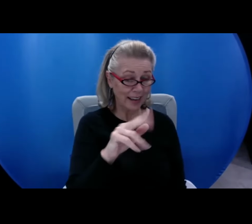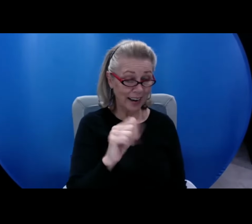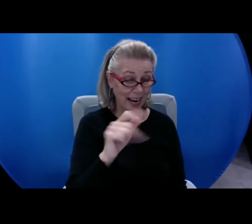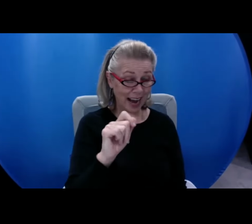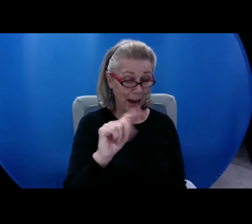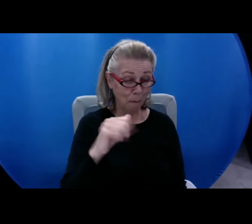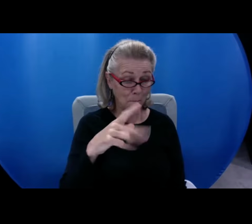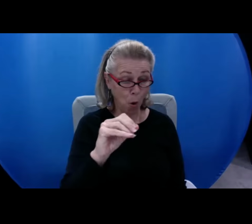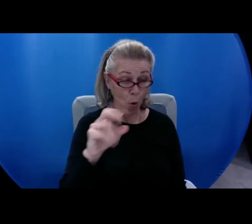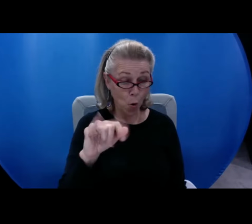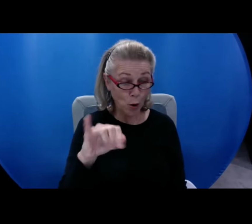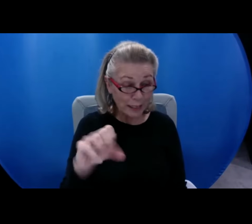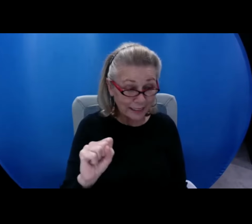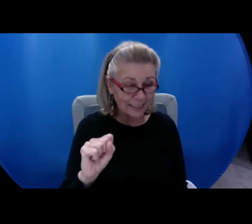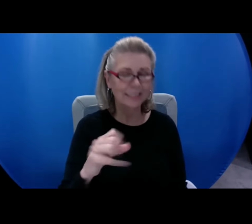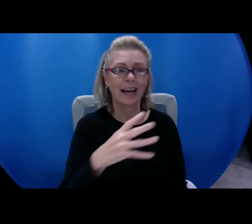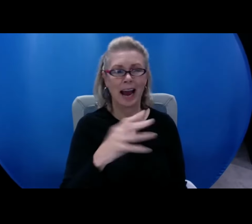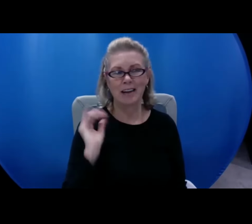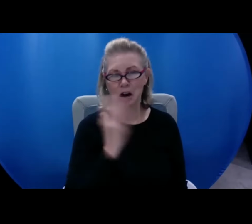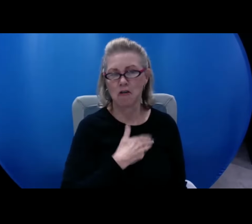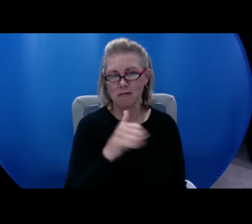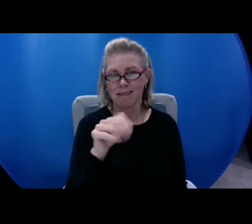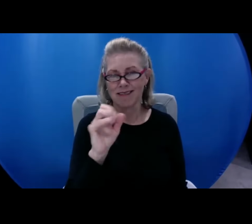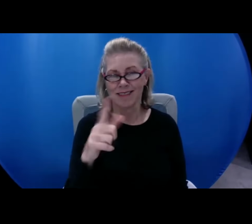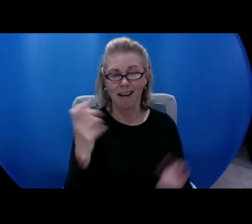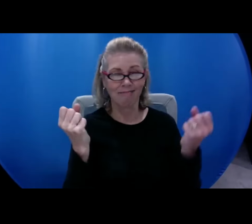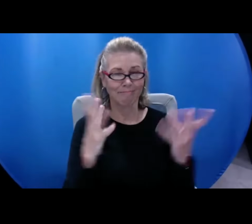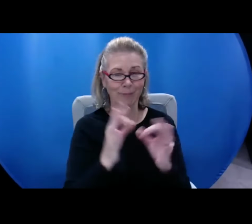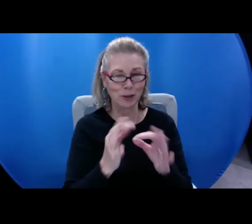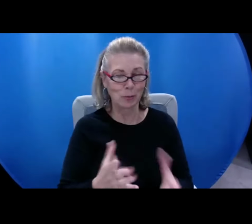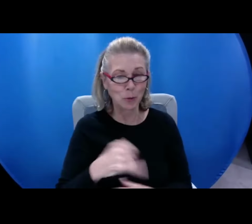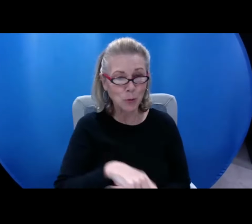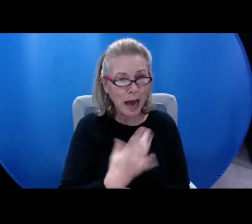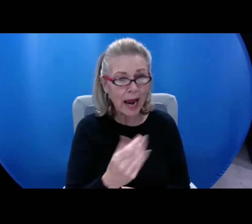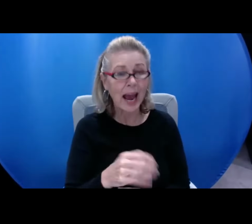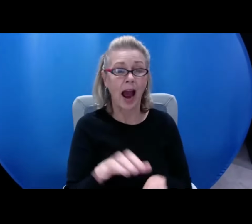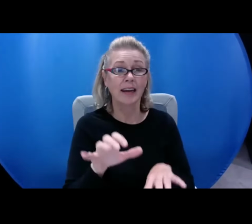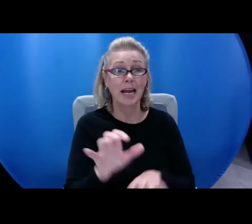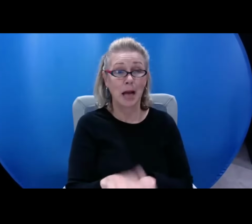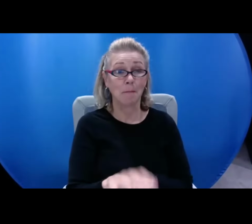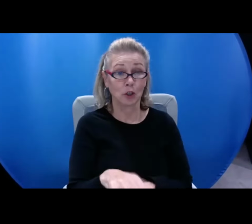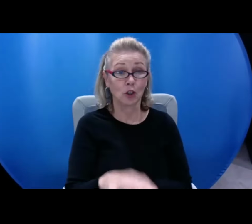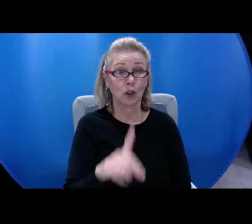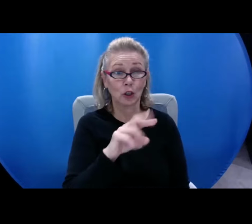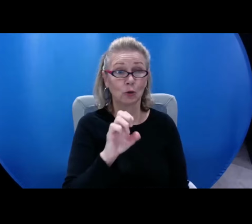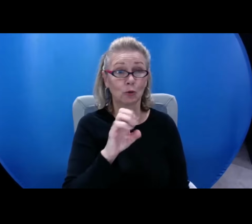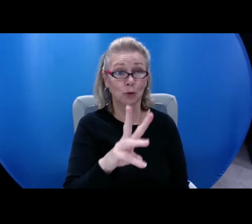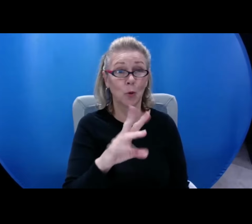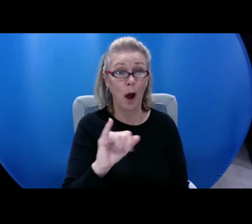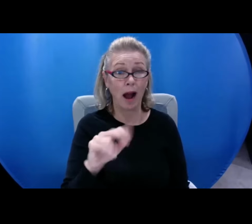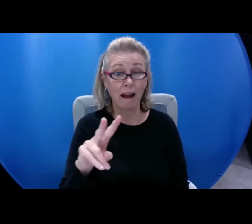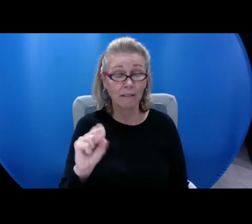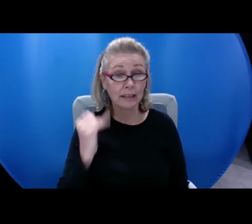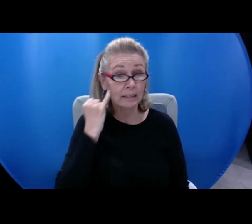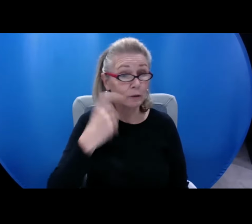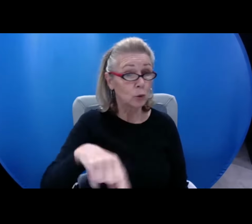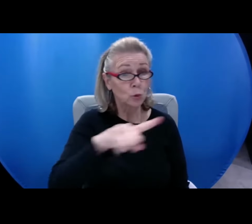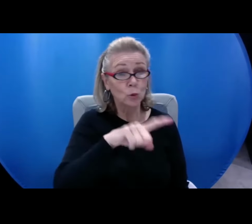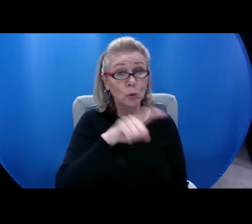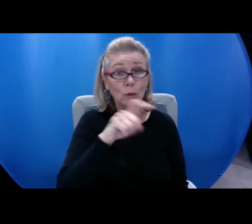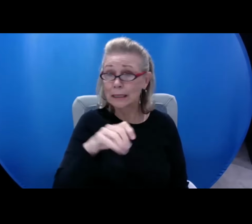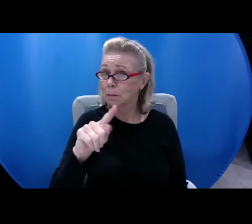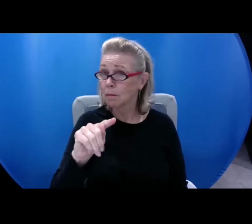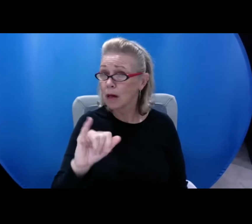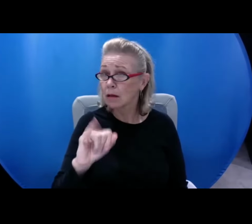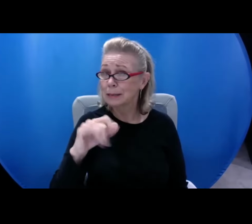today and our captionist Drew Ivers. If anyone needs multi-pin access please message our co-host